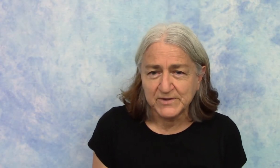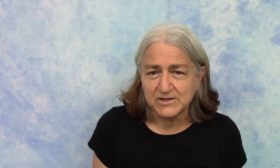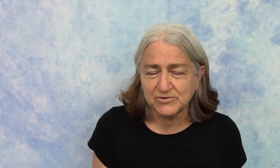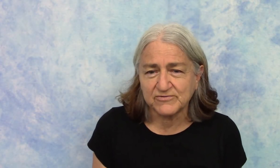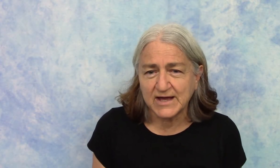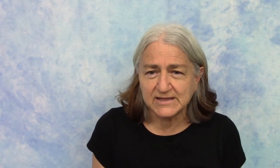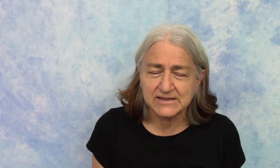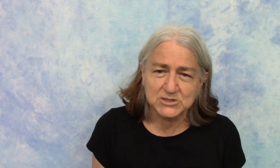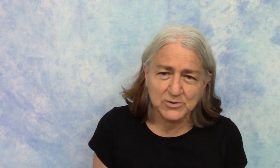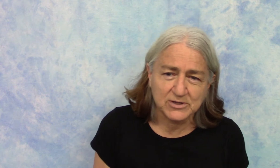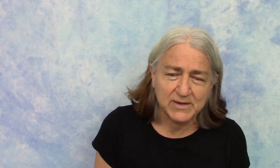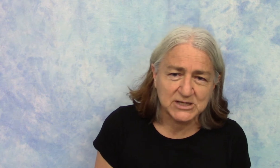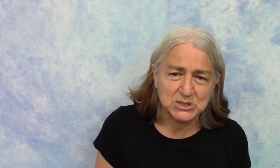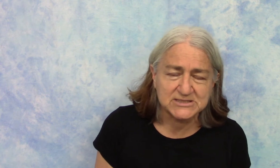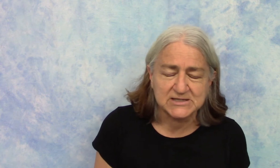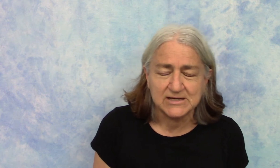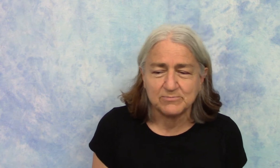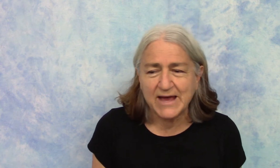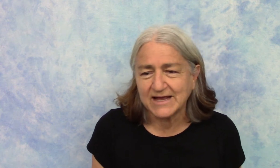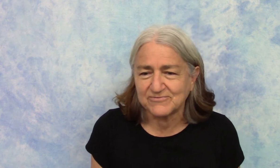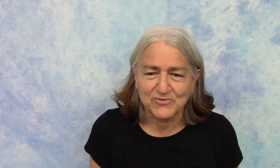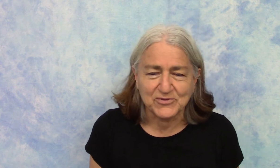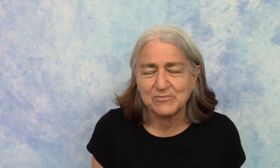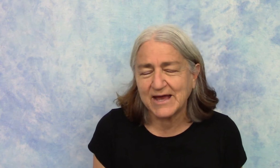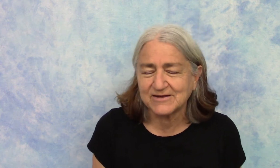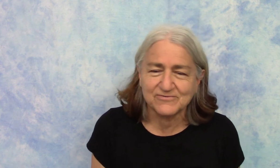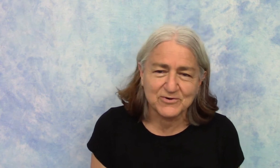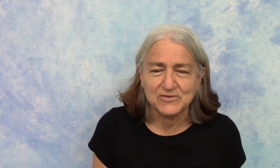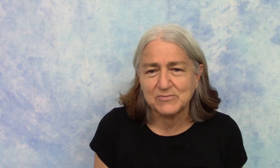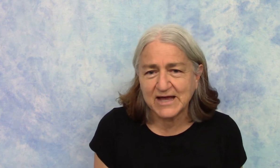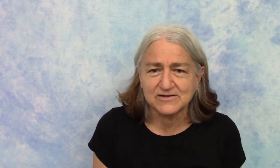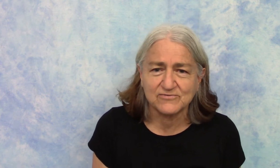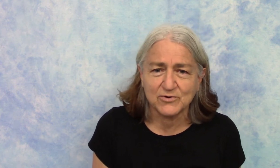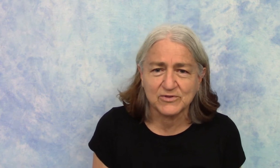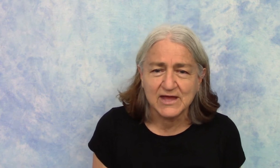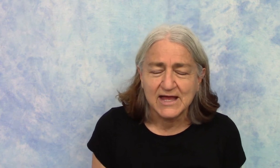you'll find that they turn the pages back and forth and back and forth and back and forth